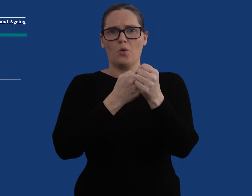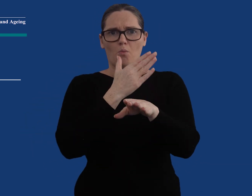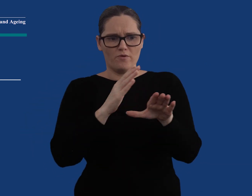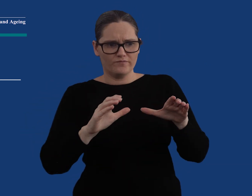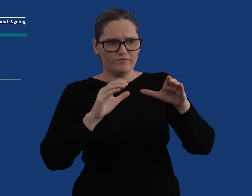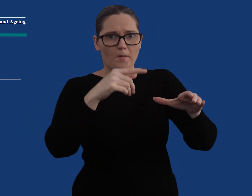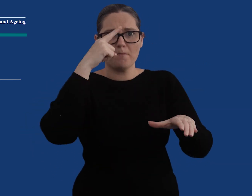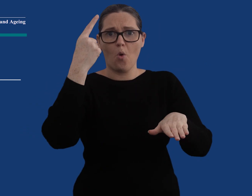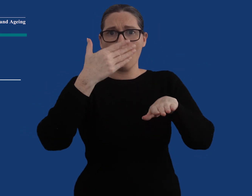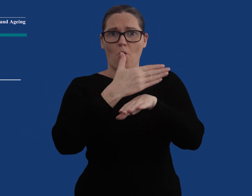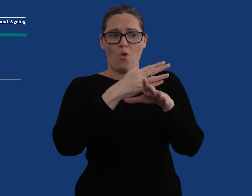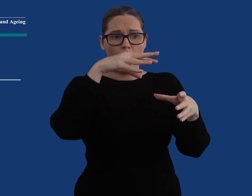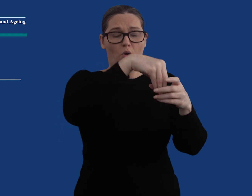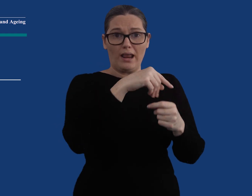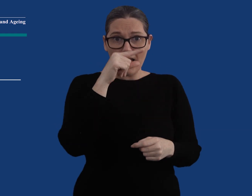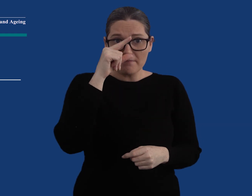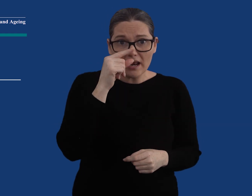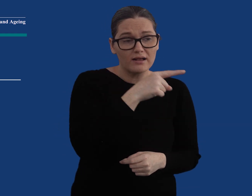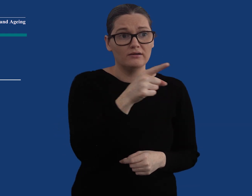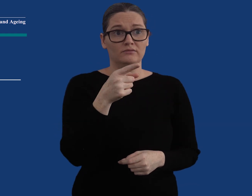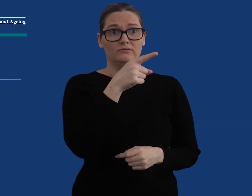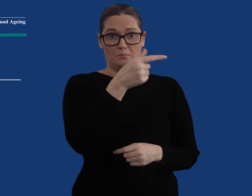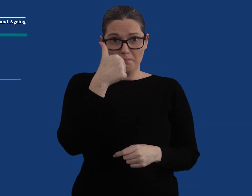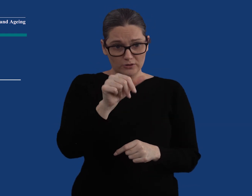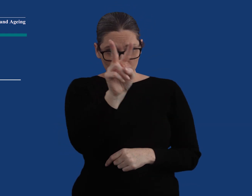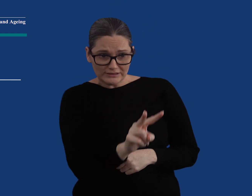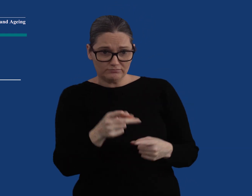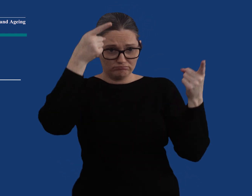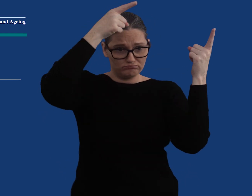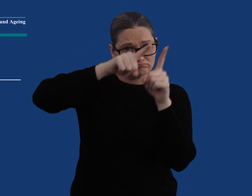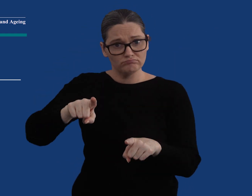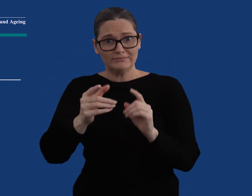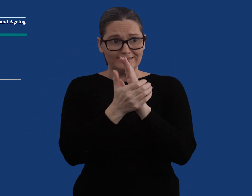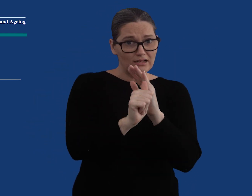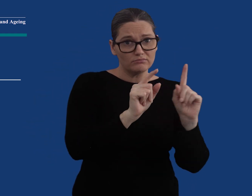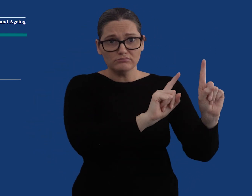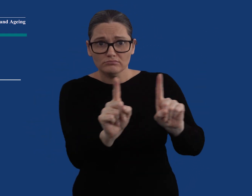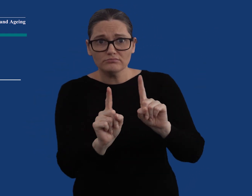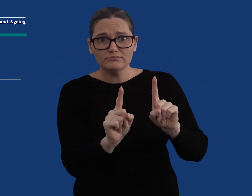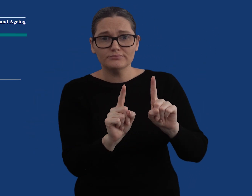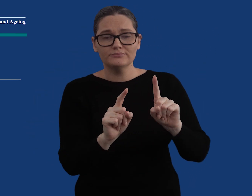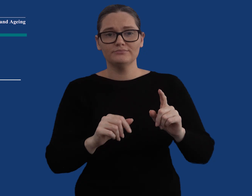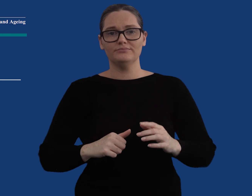to assist workforce capability readiness under Thriving Kids.